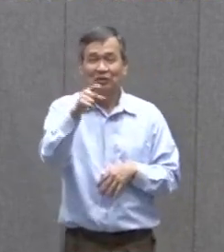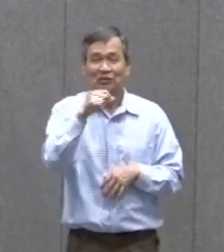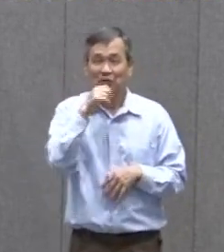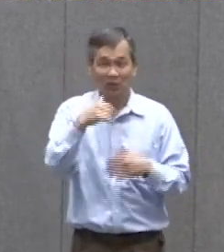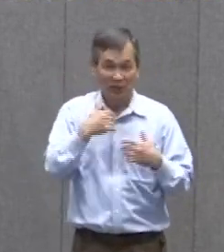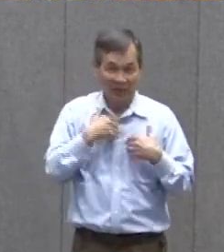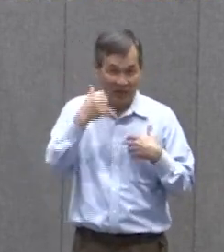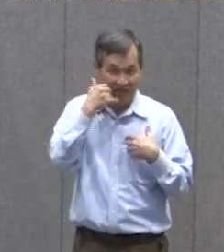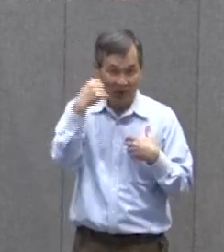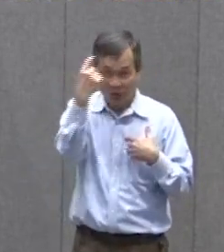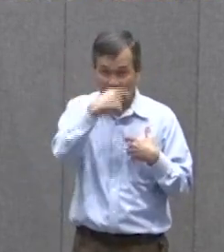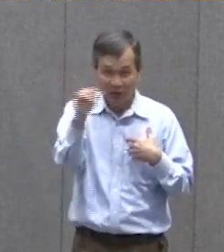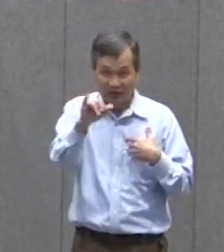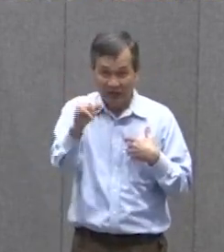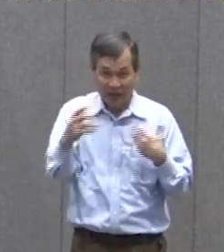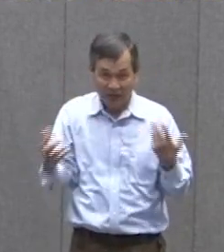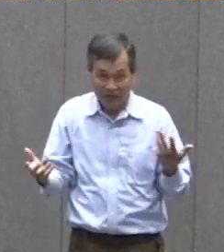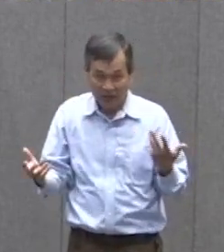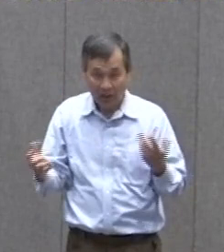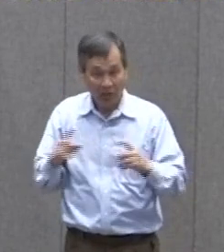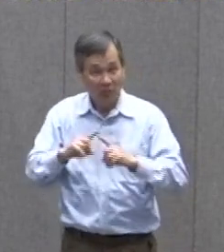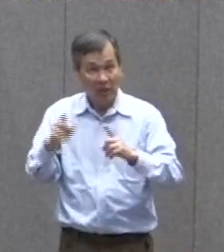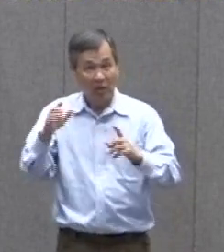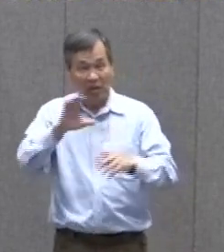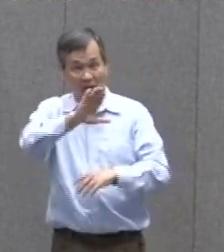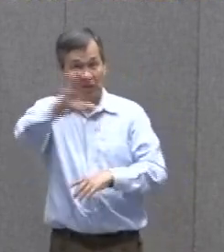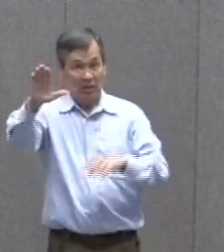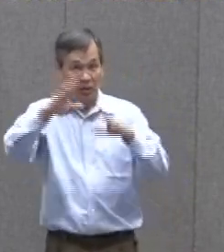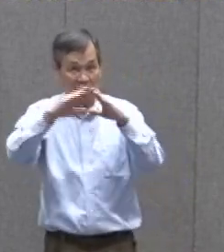at your house, but do you have five phones at your house?